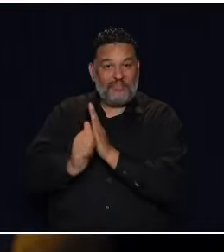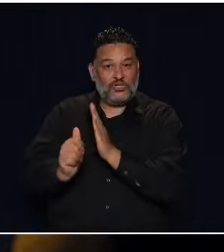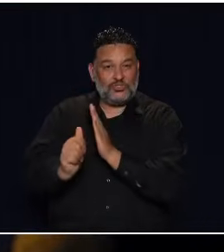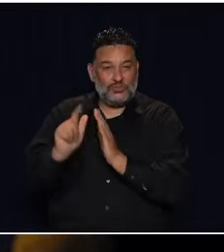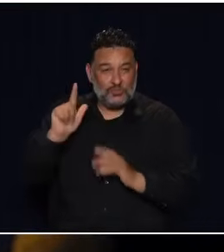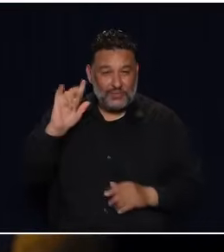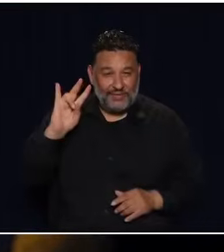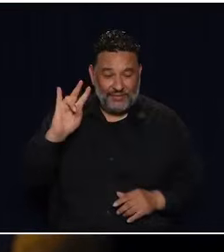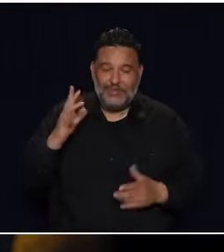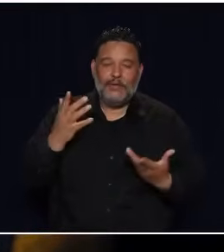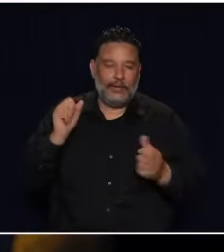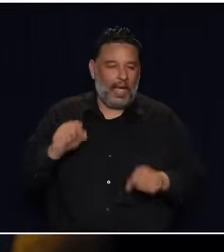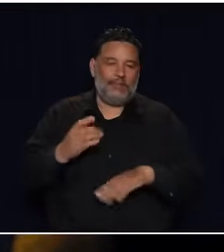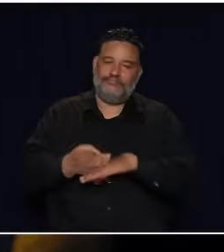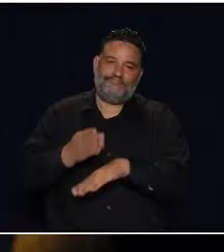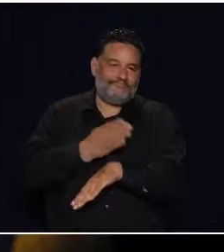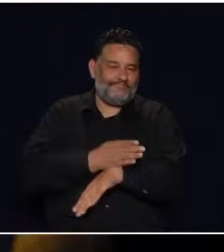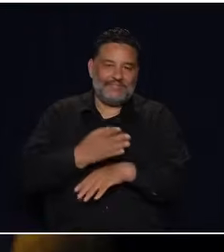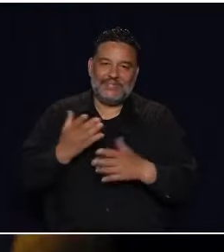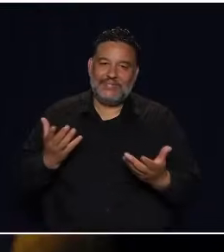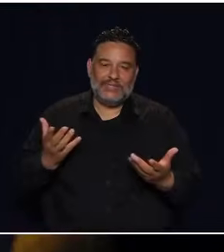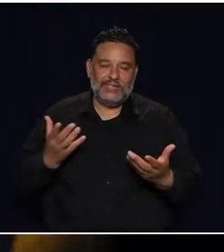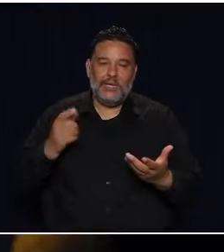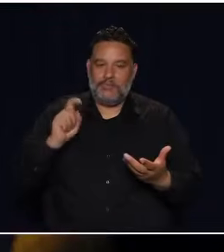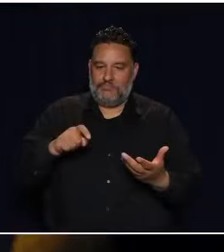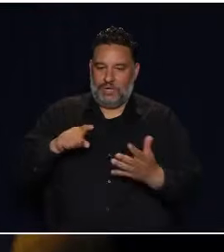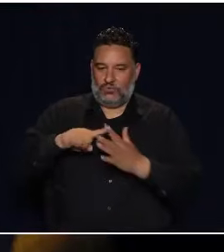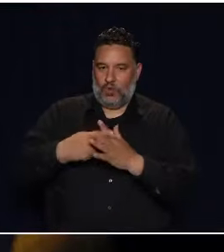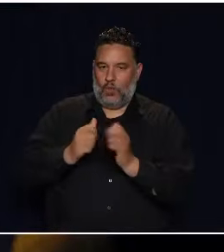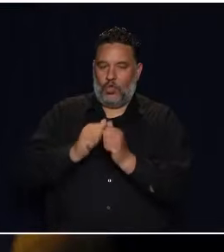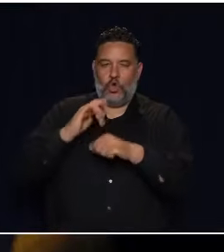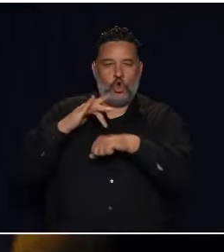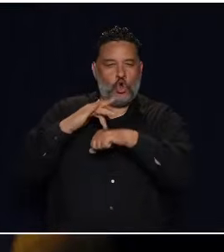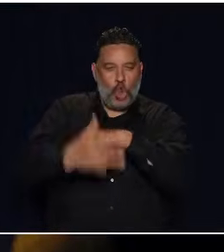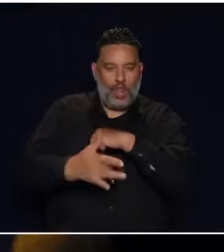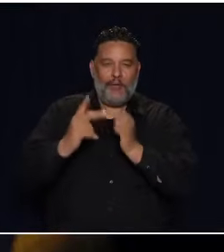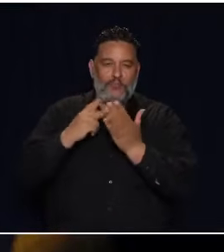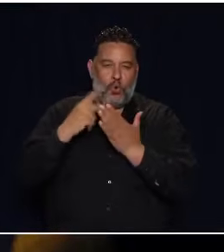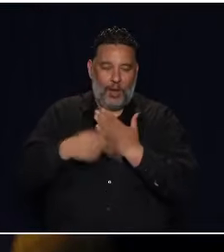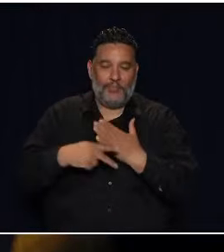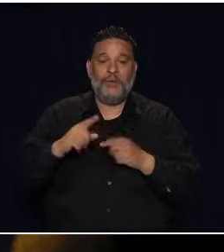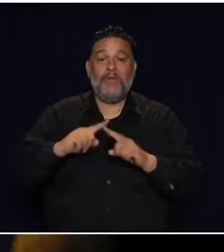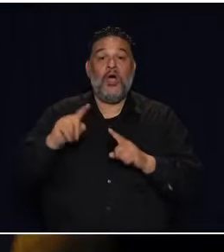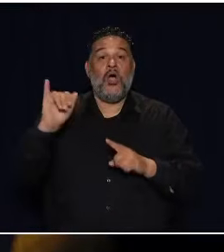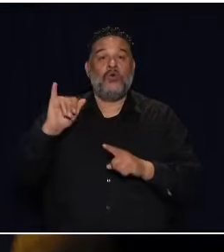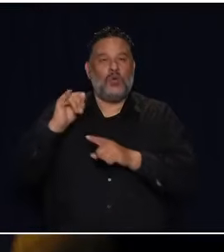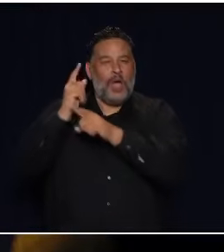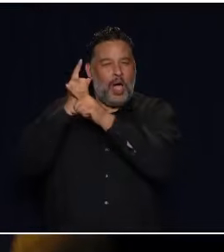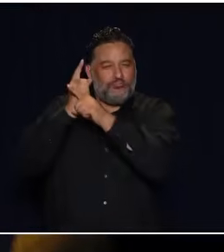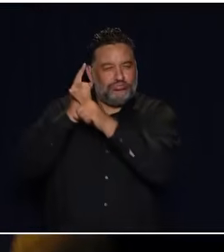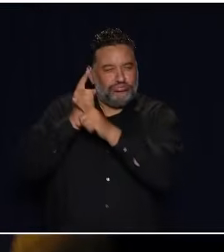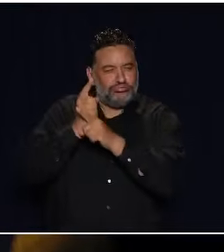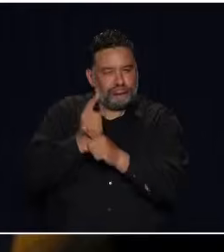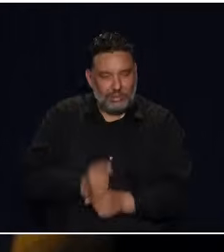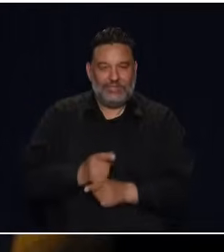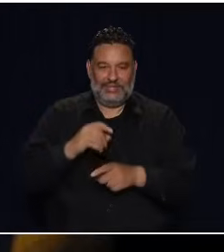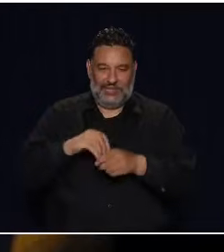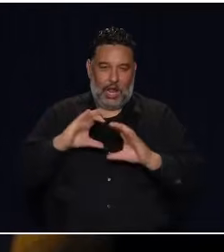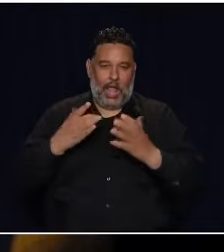BREAKS MY HEART TO KNOW 27% OF 8th GRADERS IN MATH ARE PROFICIENT.